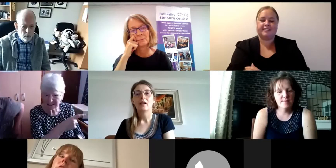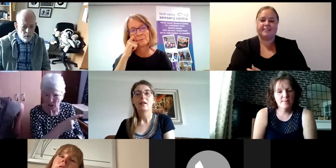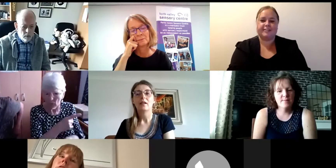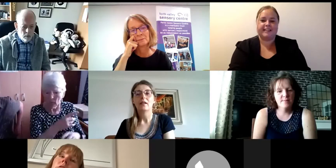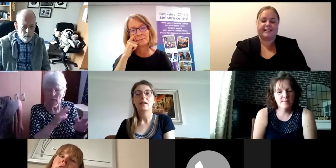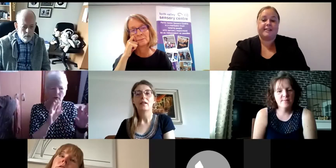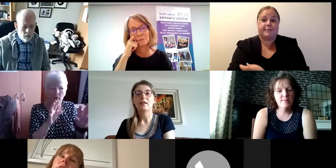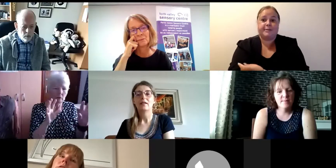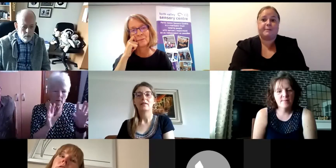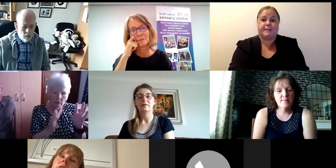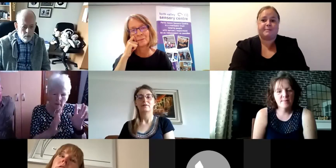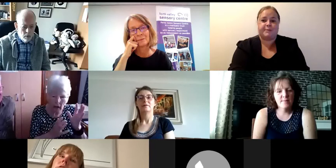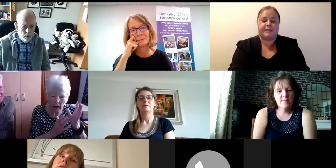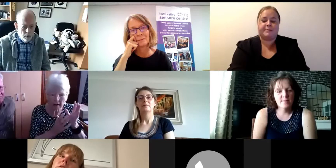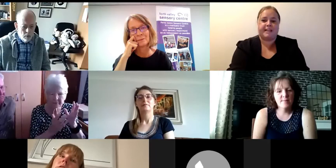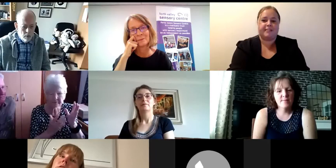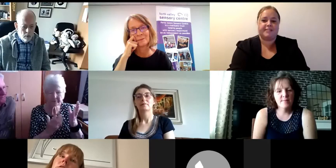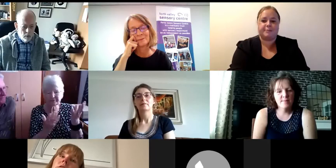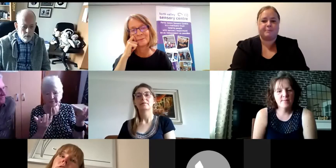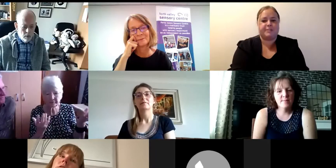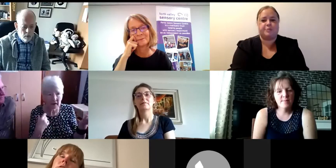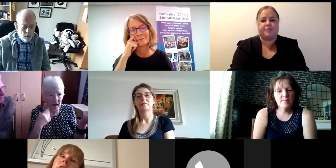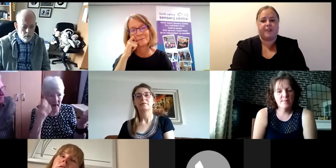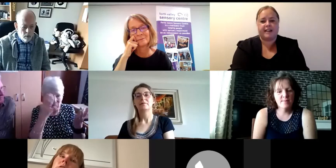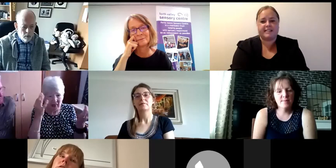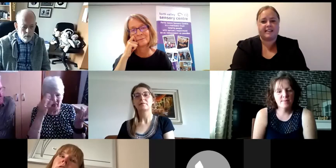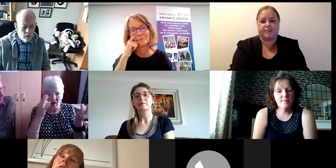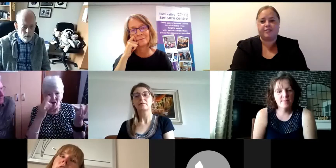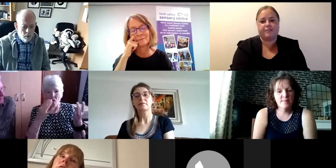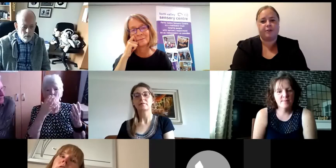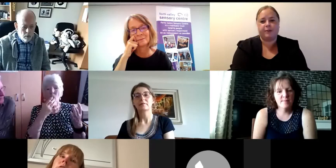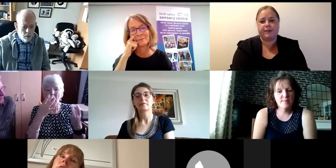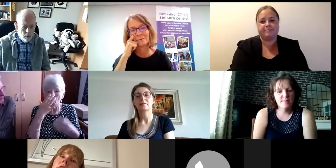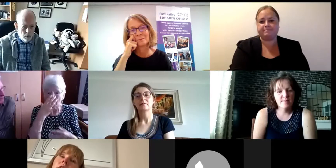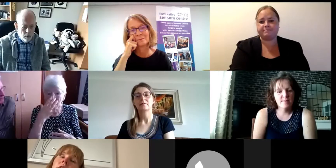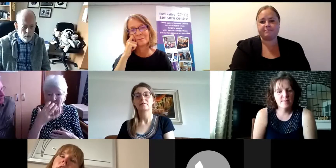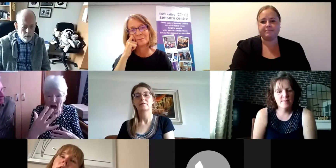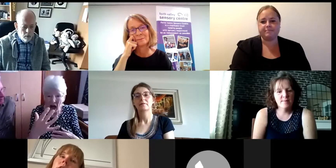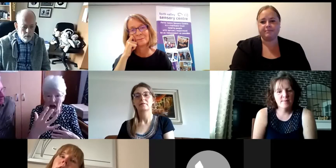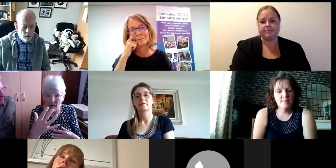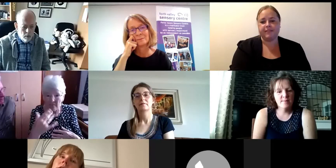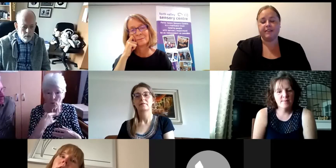That that they would speak between themselves and I couldn't follow.